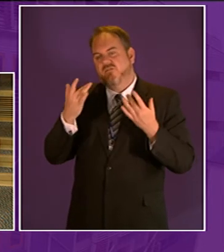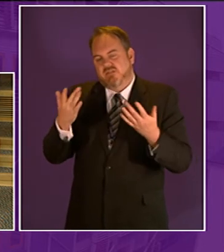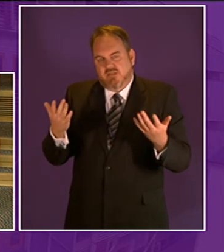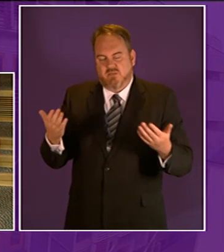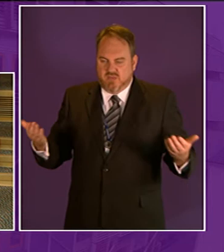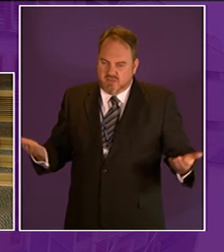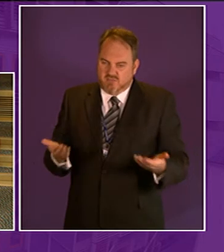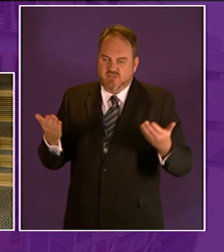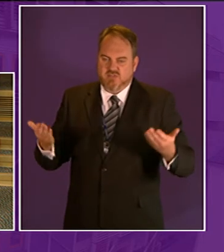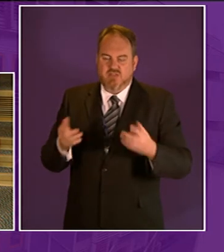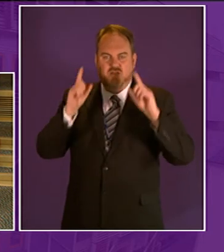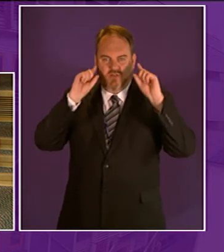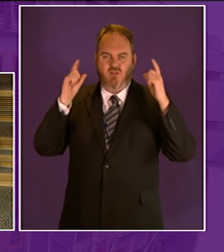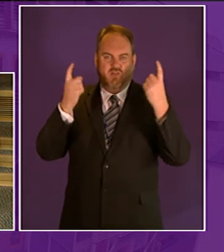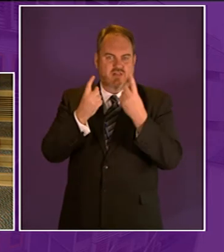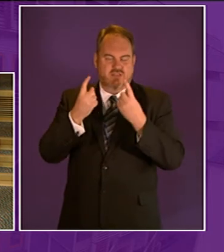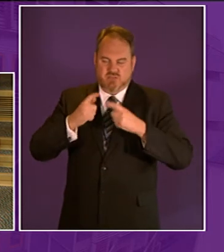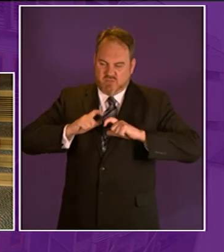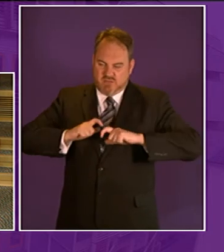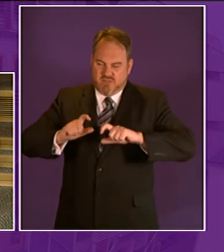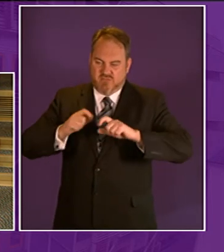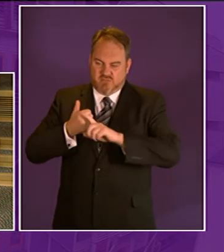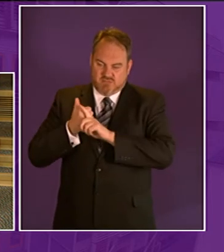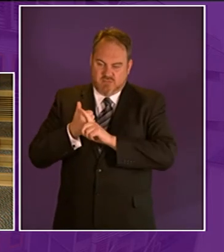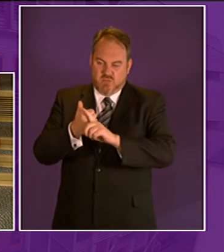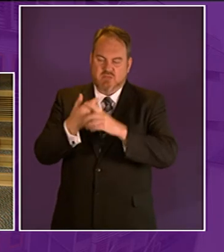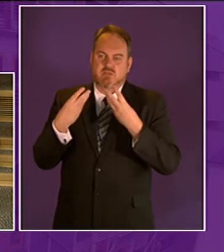to ensure that there is no disruption to students’ education.